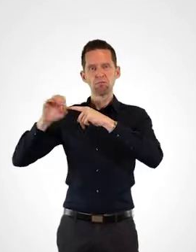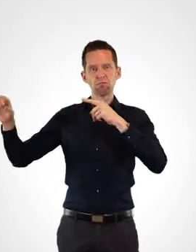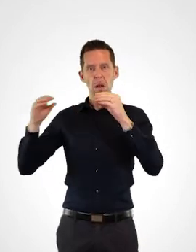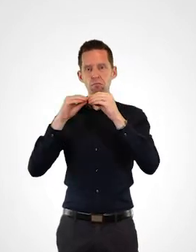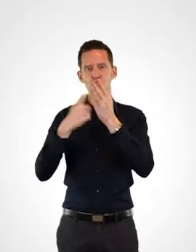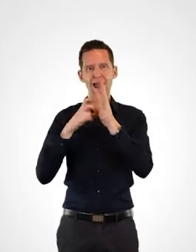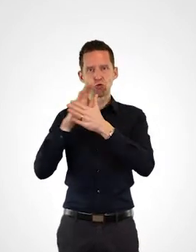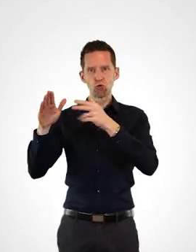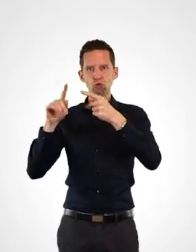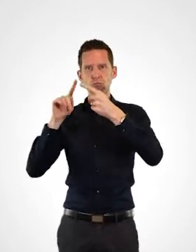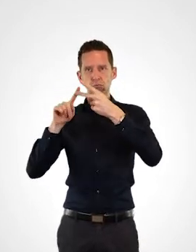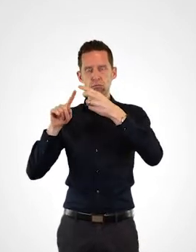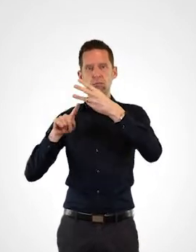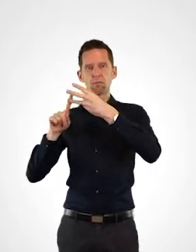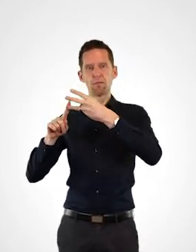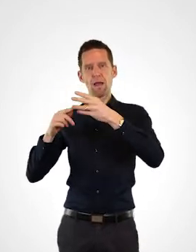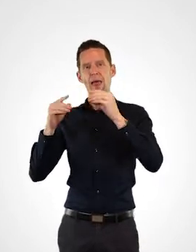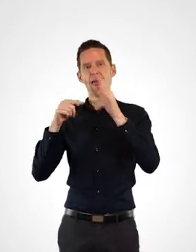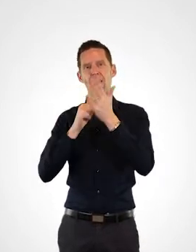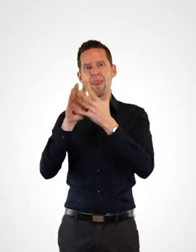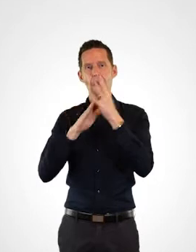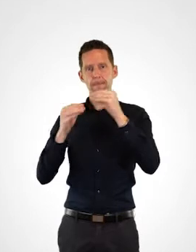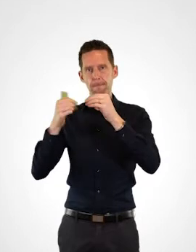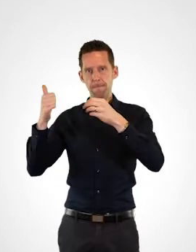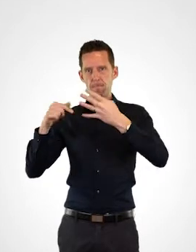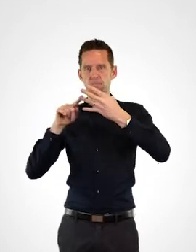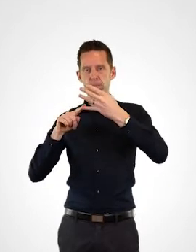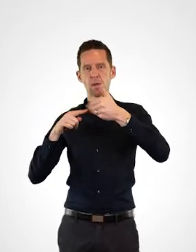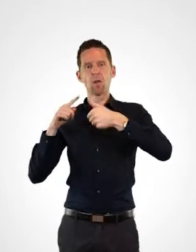"branch", "thumb", "fluttering" -